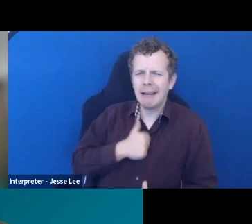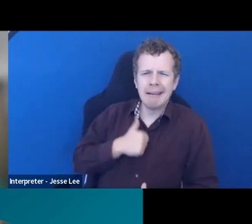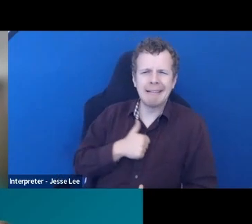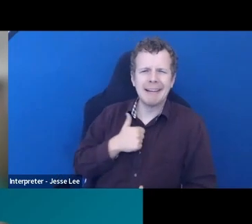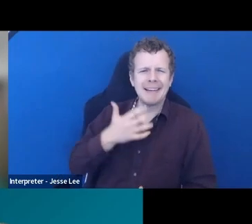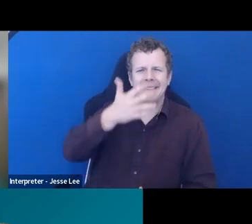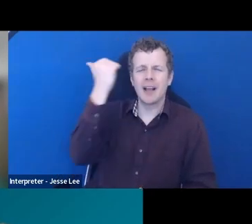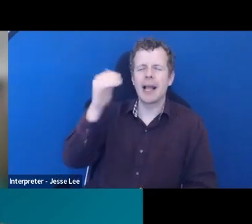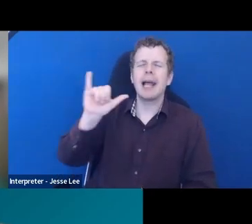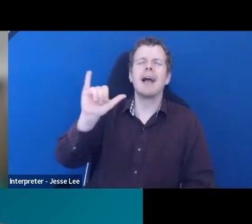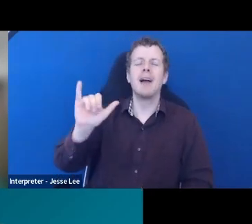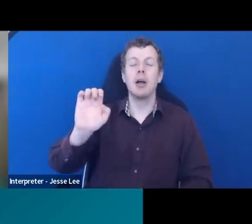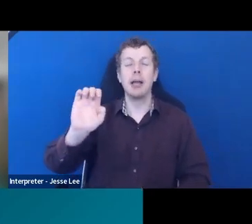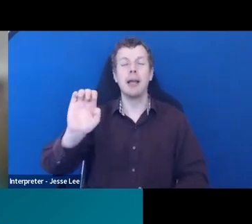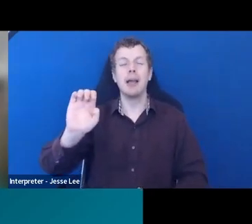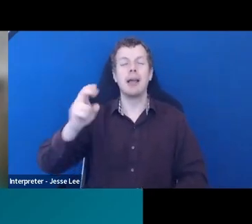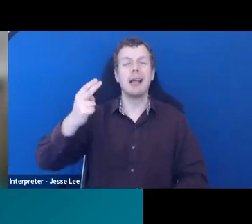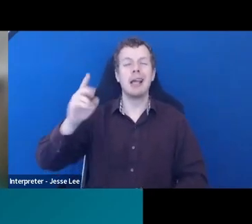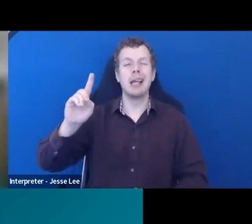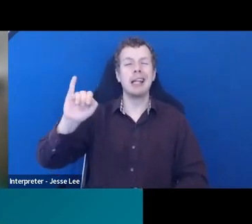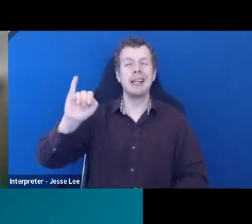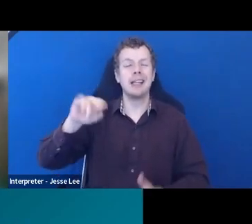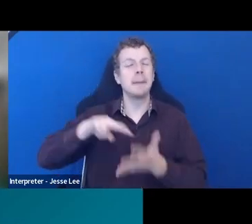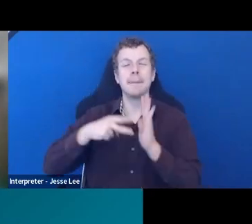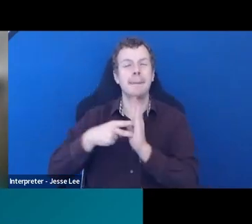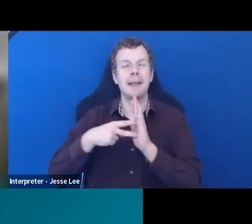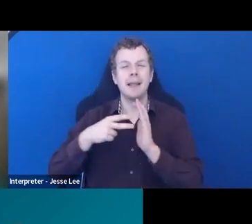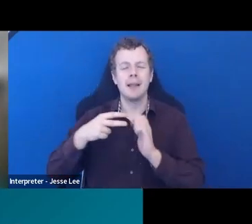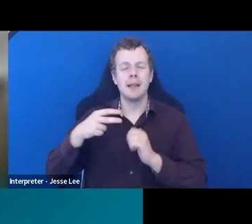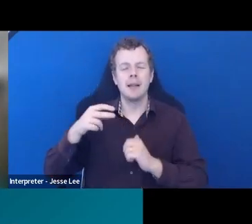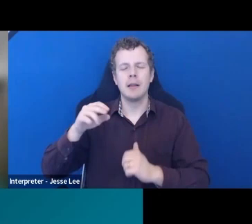So EHDI is Early Hearing - I'm writing it in here for you also,